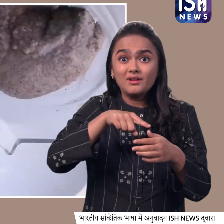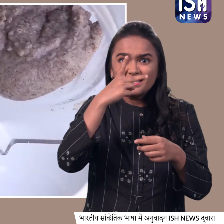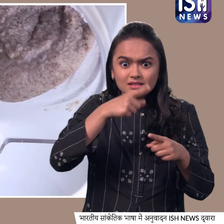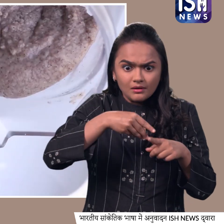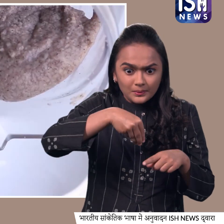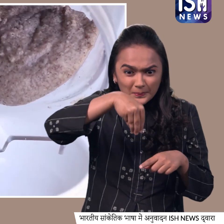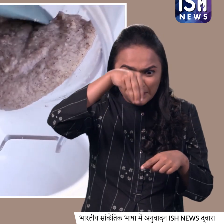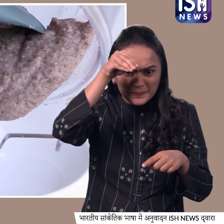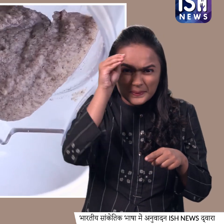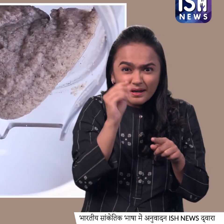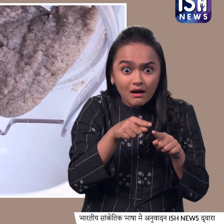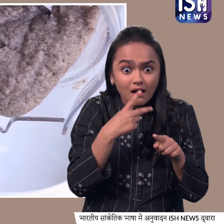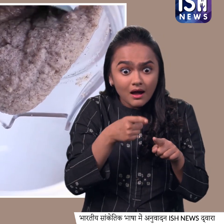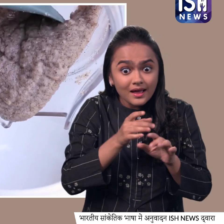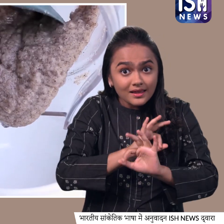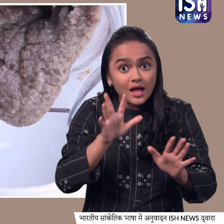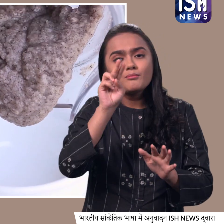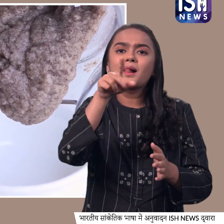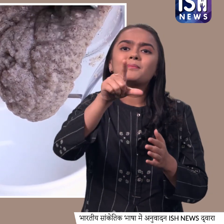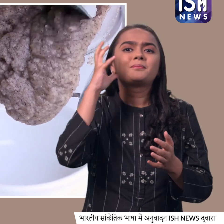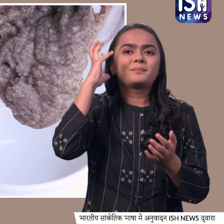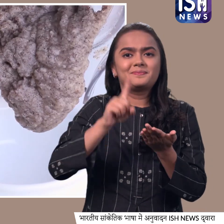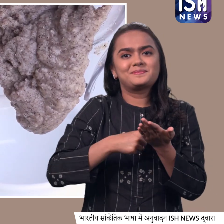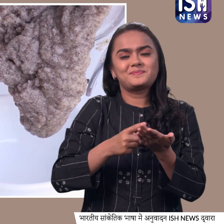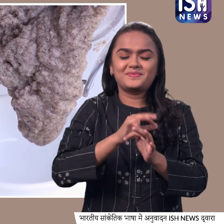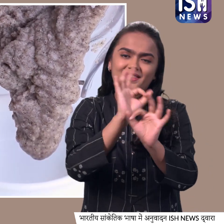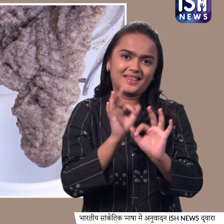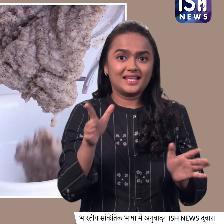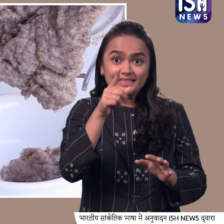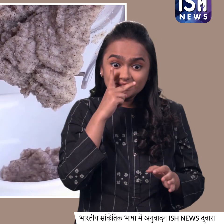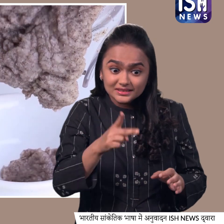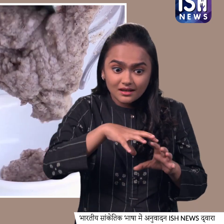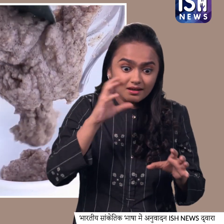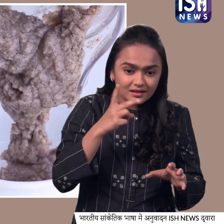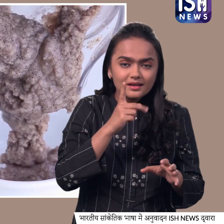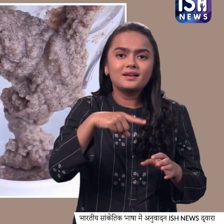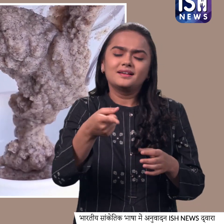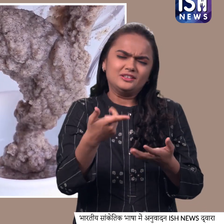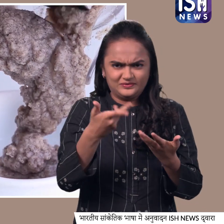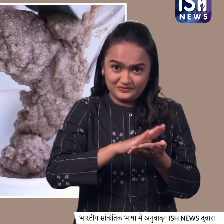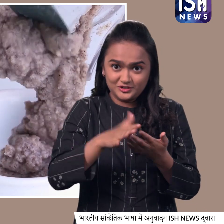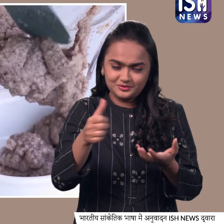When you get this consistency, understand that you coconut butter is ready. Transfer it to a bowl.